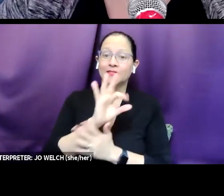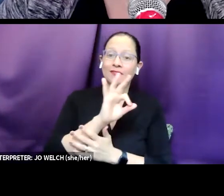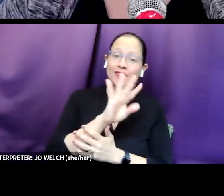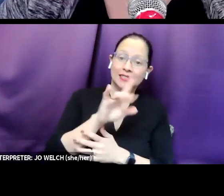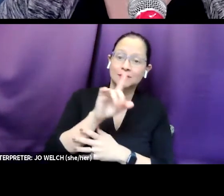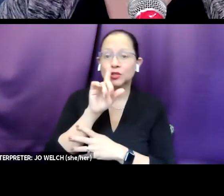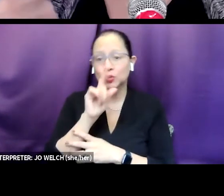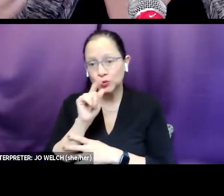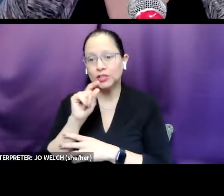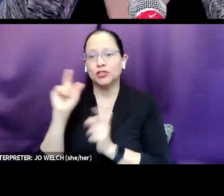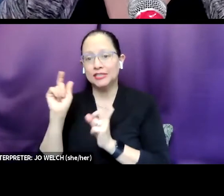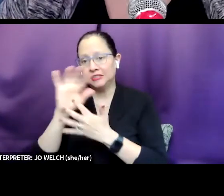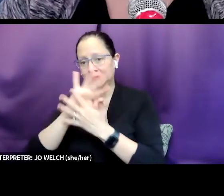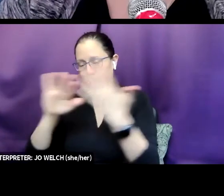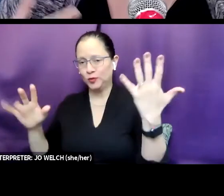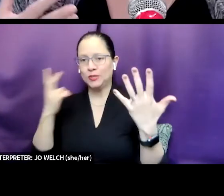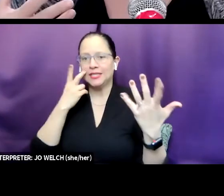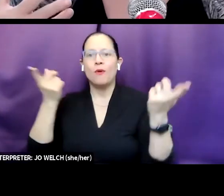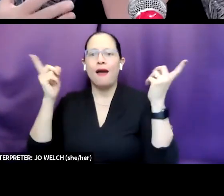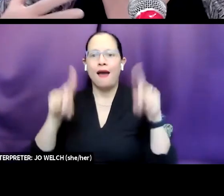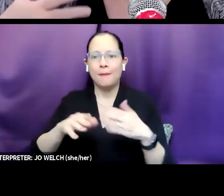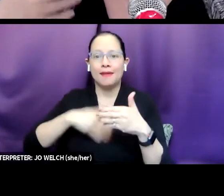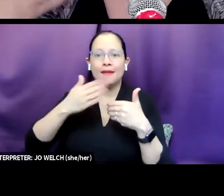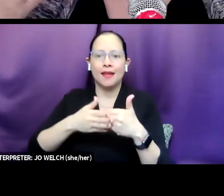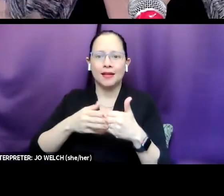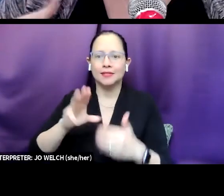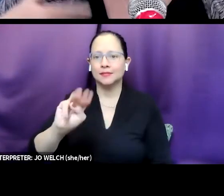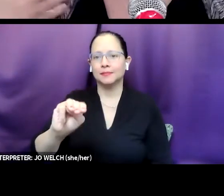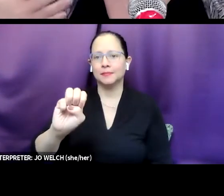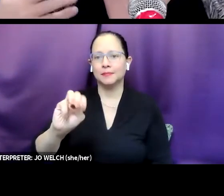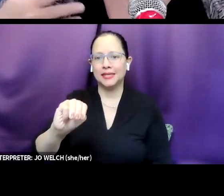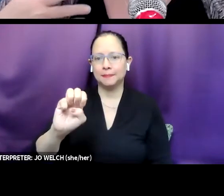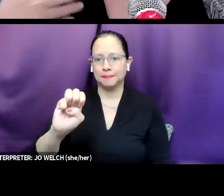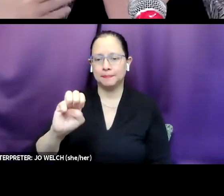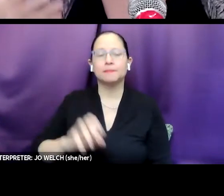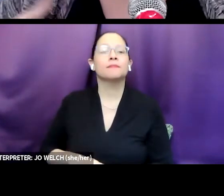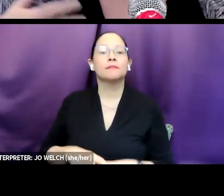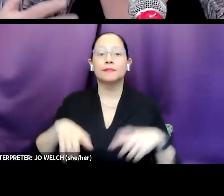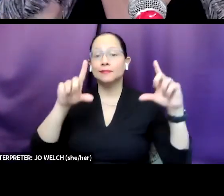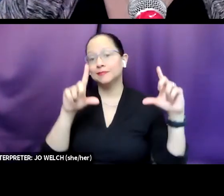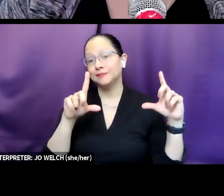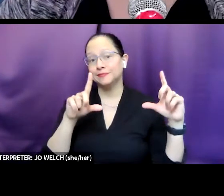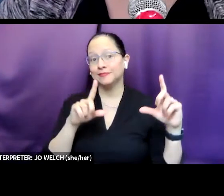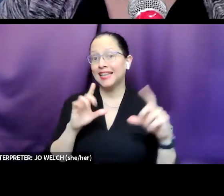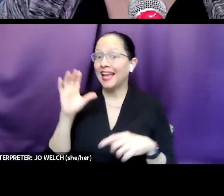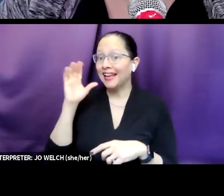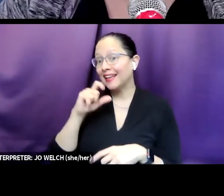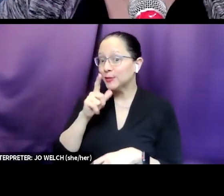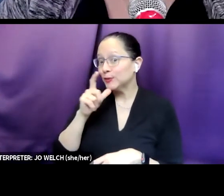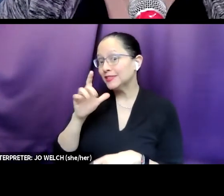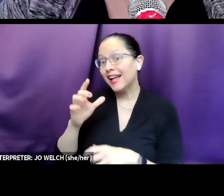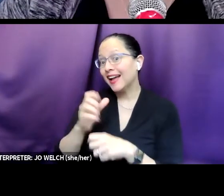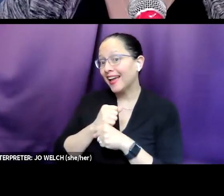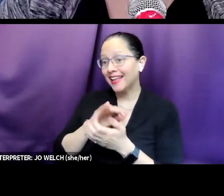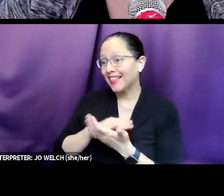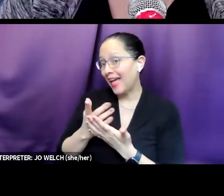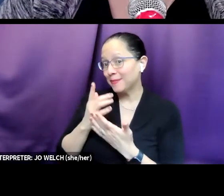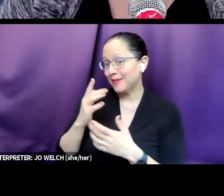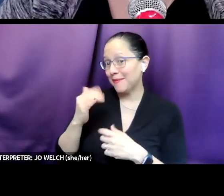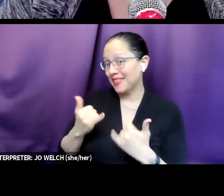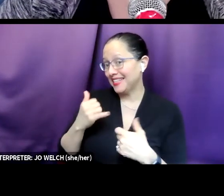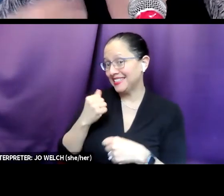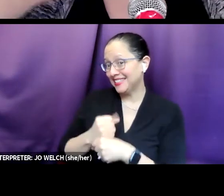So there's a bunch of means, you know, and this is the reaction phase. Guess who's not getting a laptop for Christmas this year, haha.